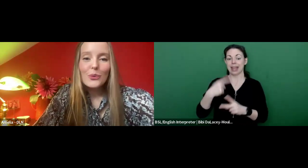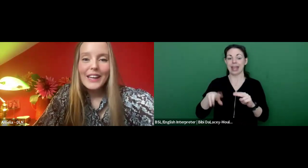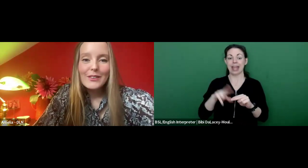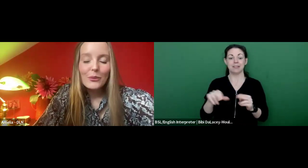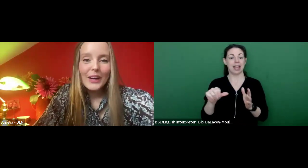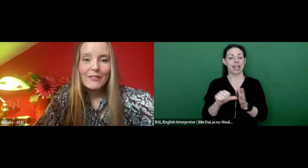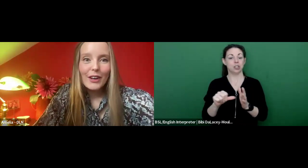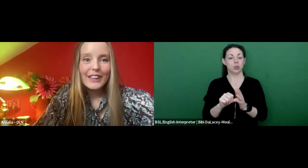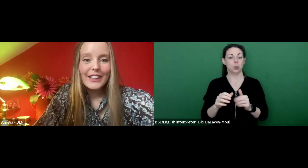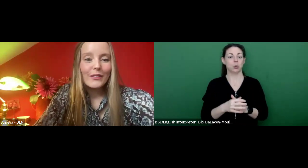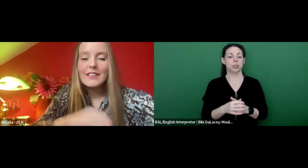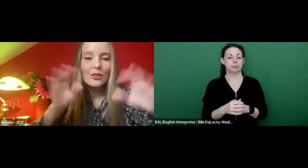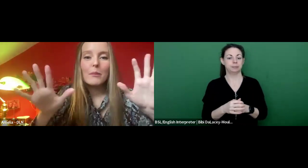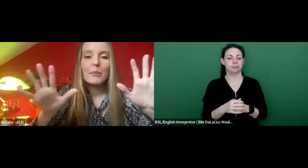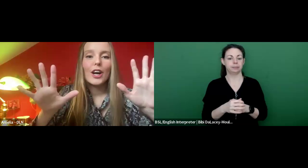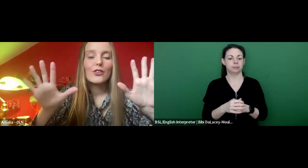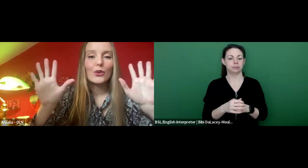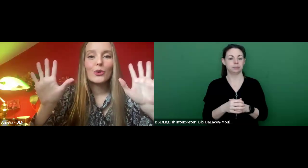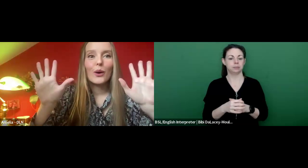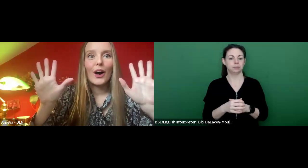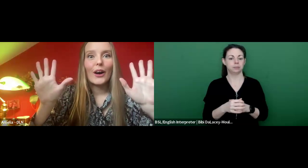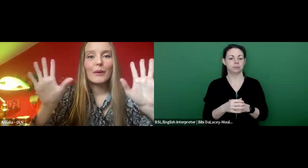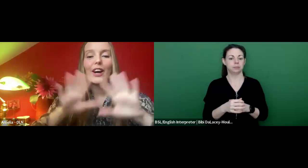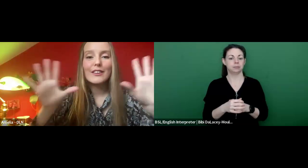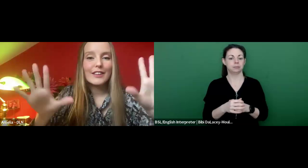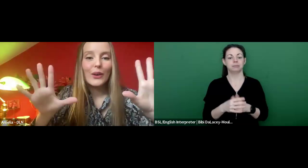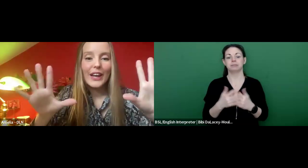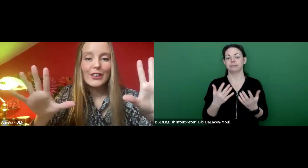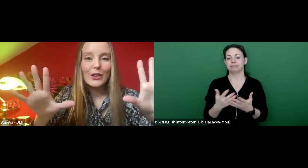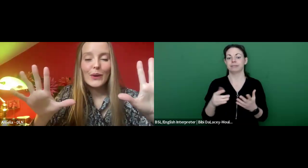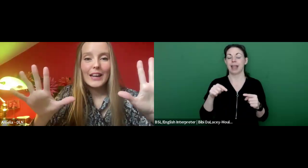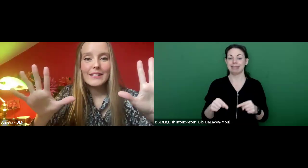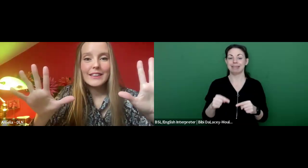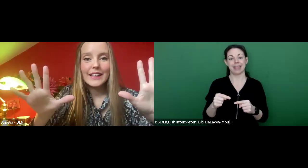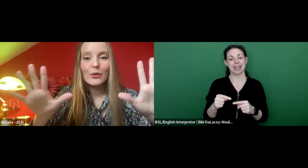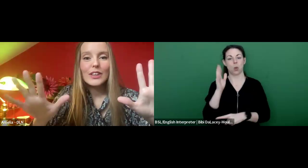As always, we're very, you know... This is a webinar, so you are... We can't see or hear you as the